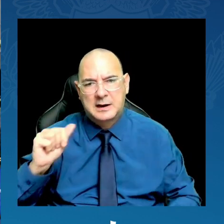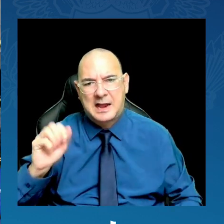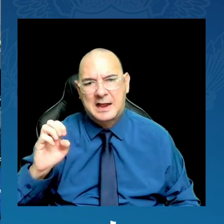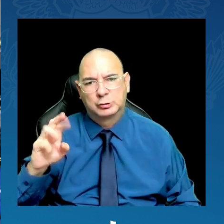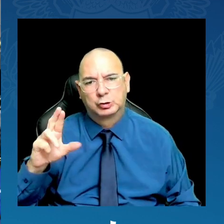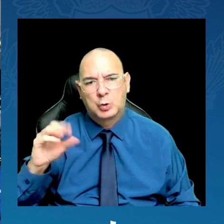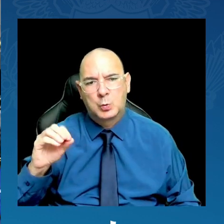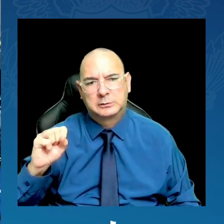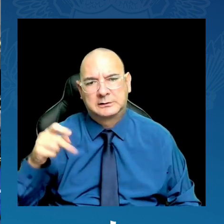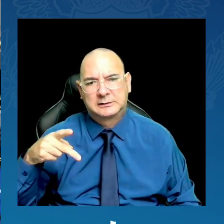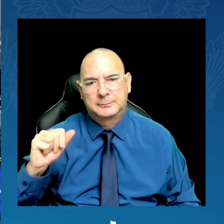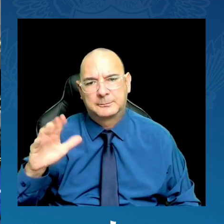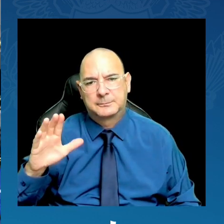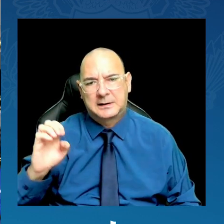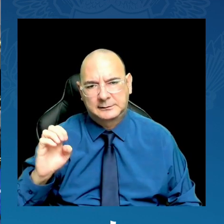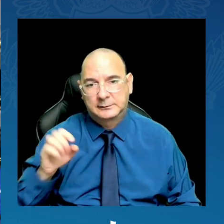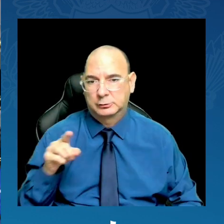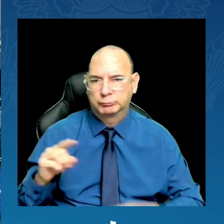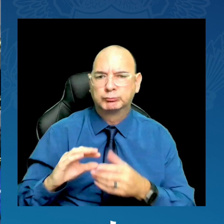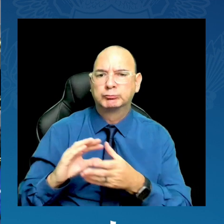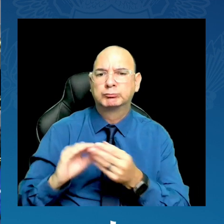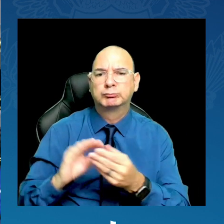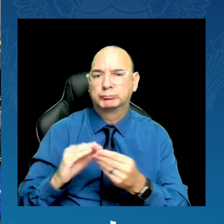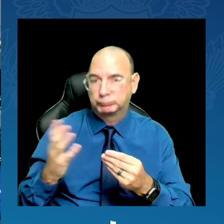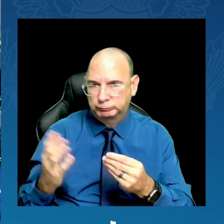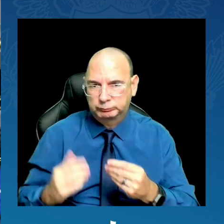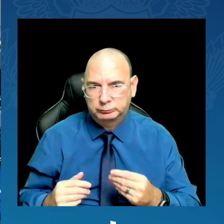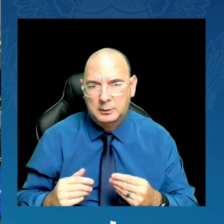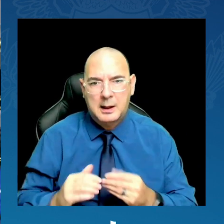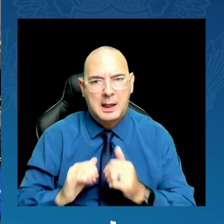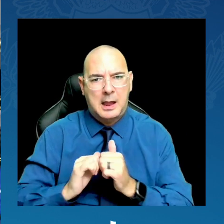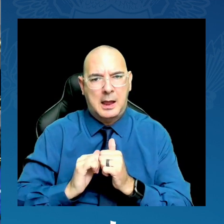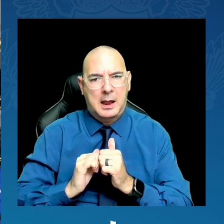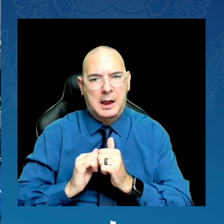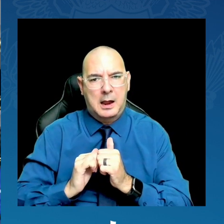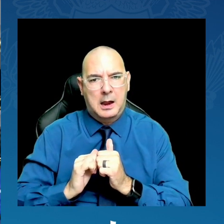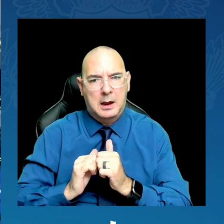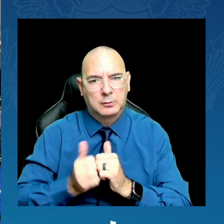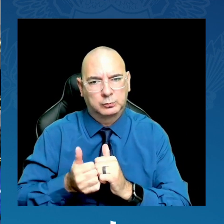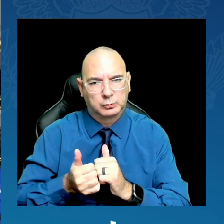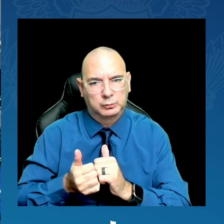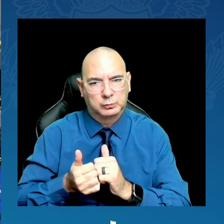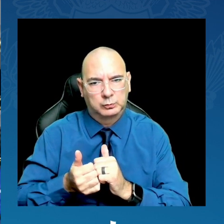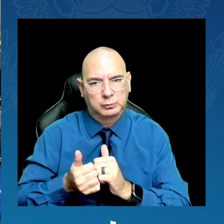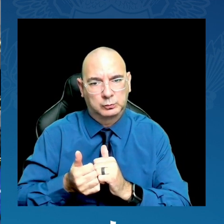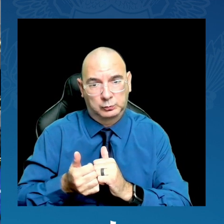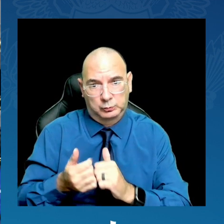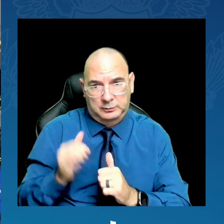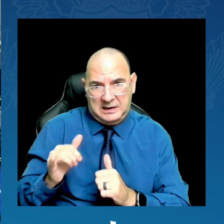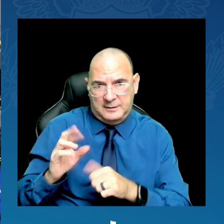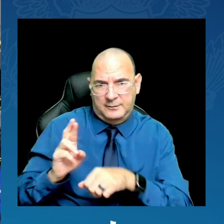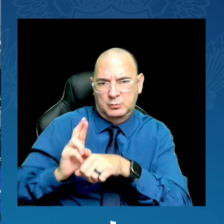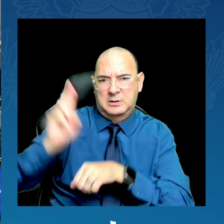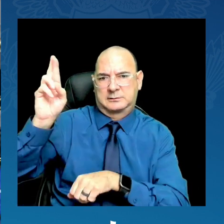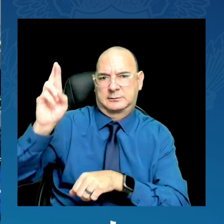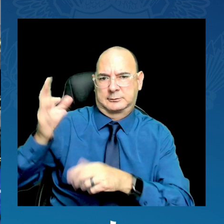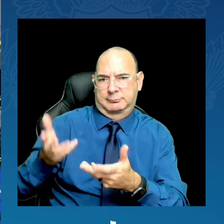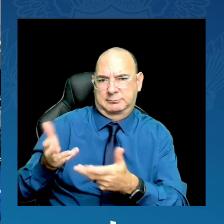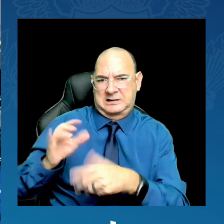that the space industry can recruit and develop the workforce in space. How are you thinking about that?